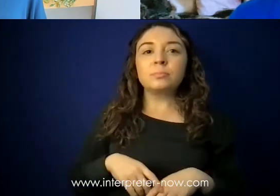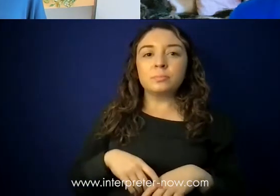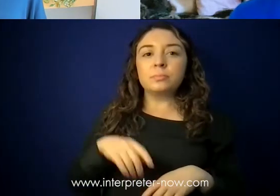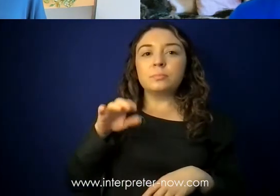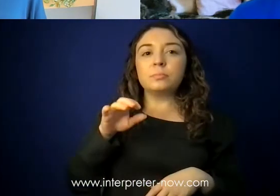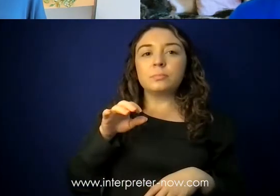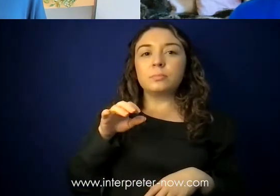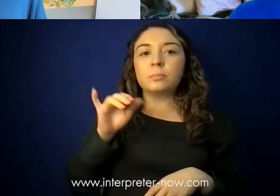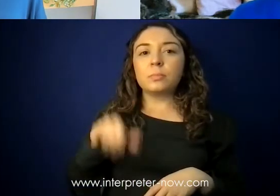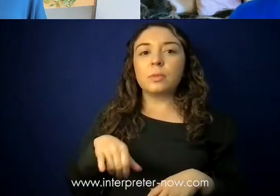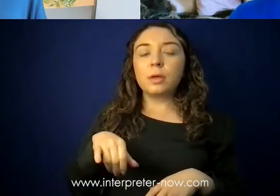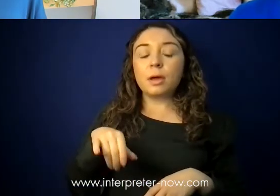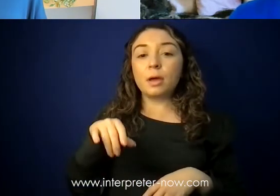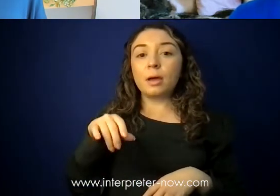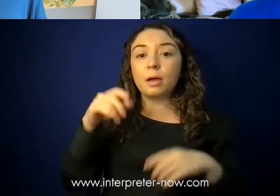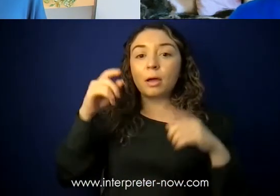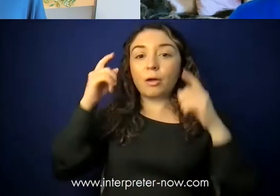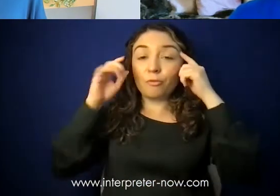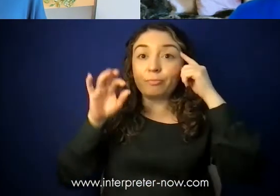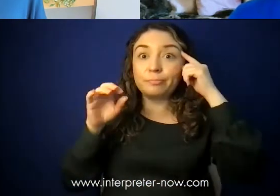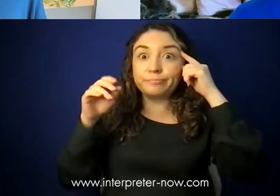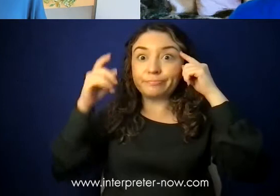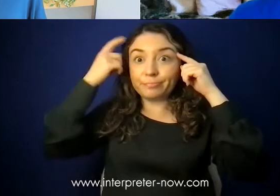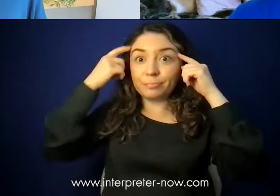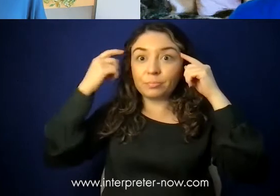That is where our executive functioning sits.